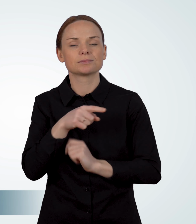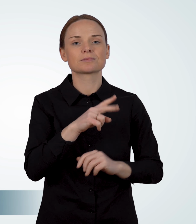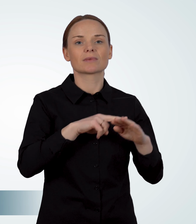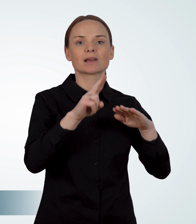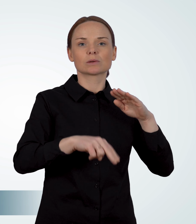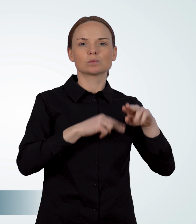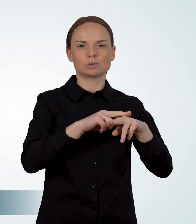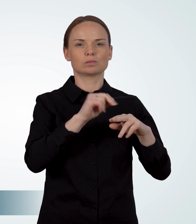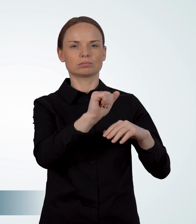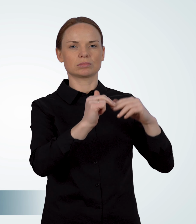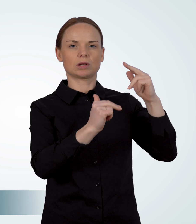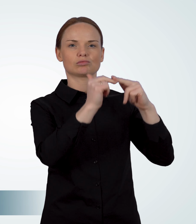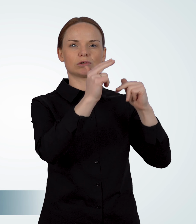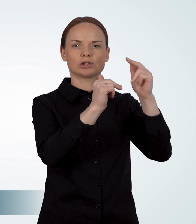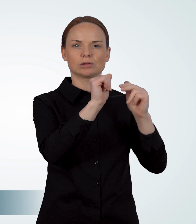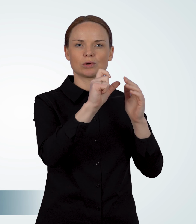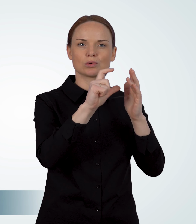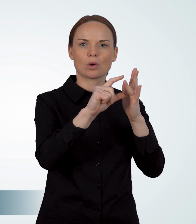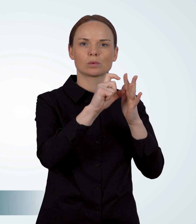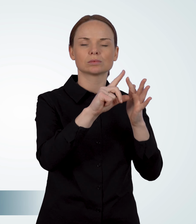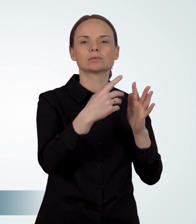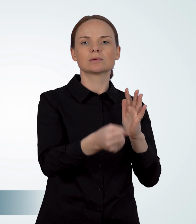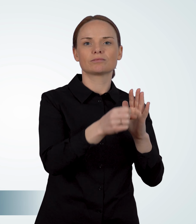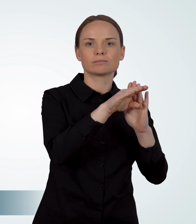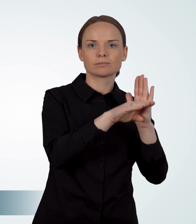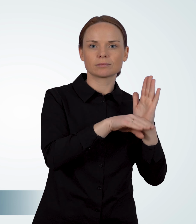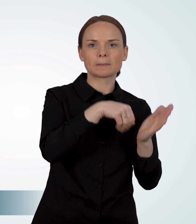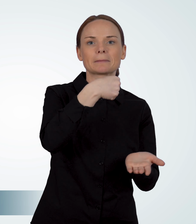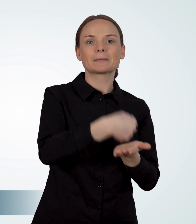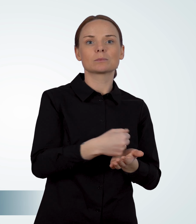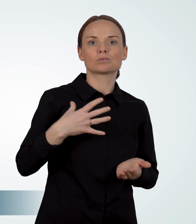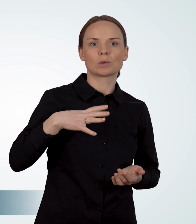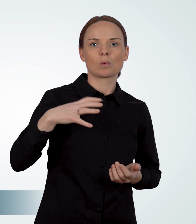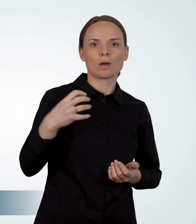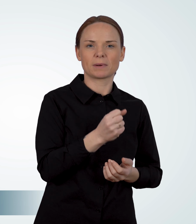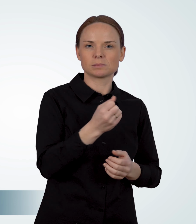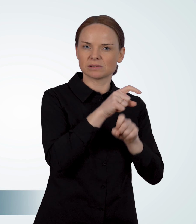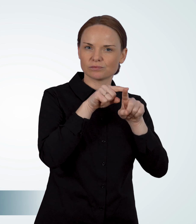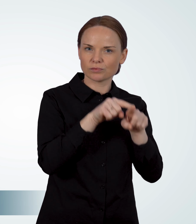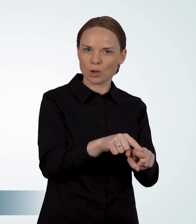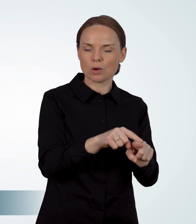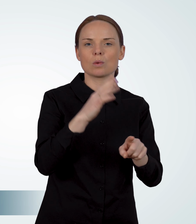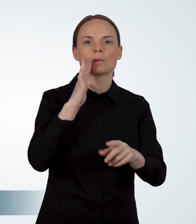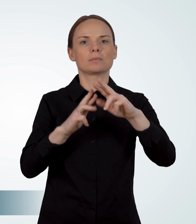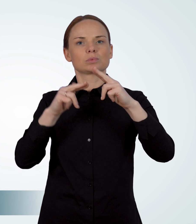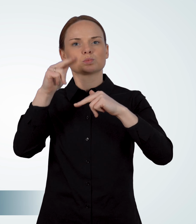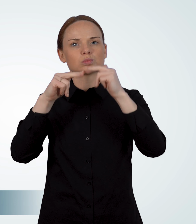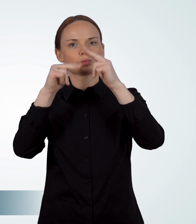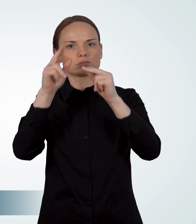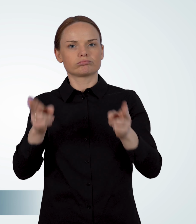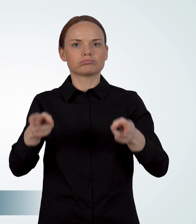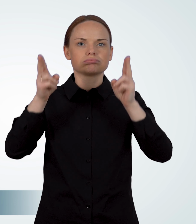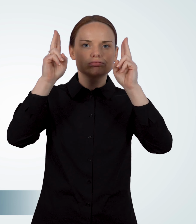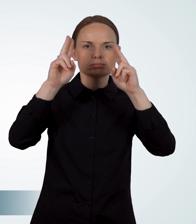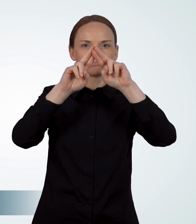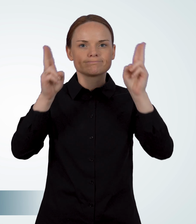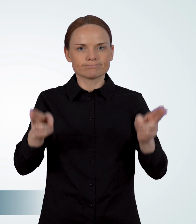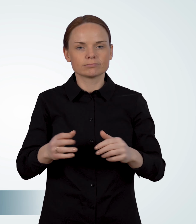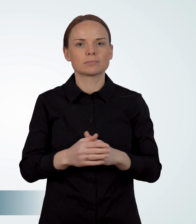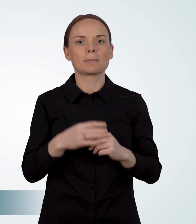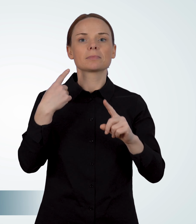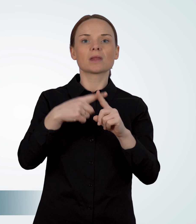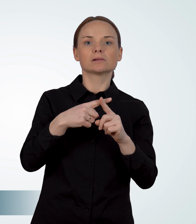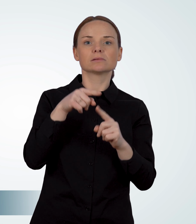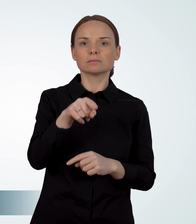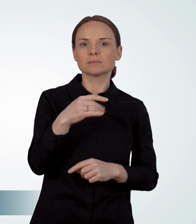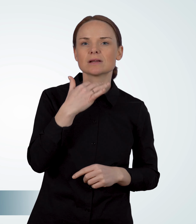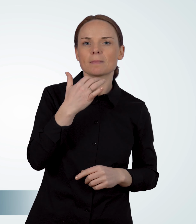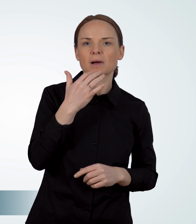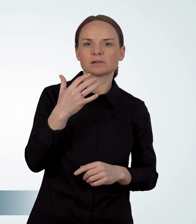The National Construction Code sets the minimum requirements for buildings, including how much